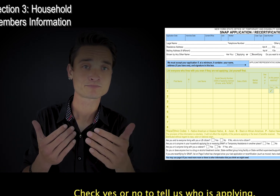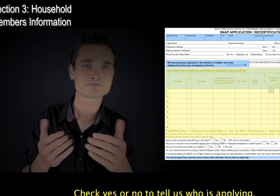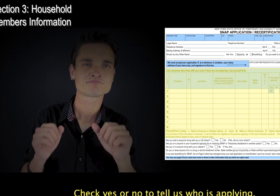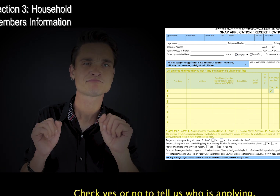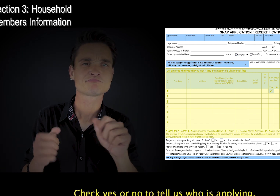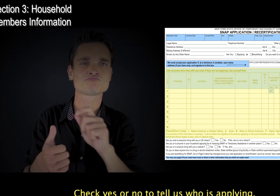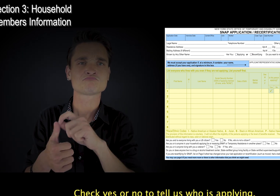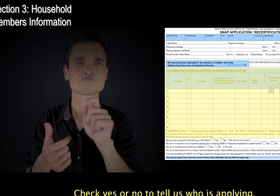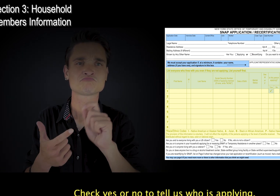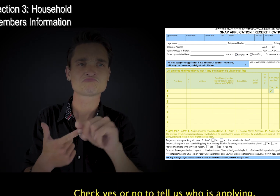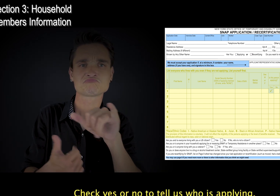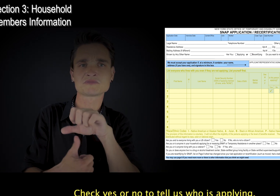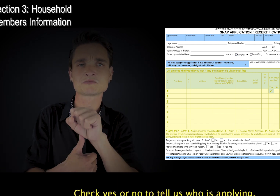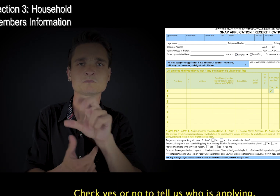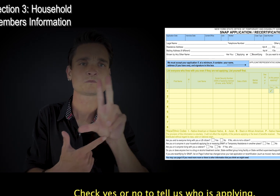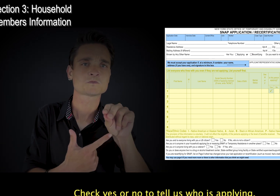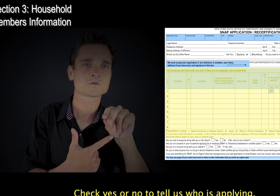Check yes or no to tell us who is applying.